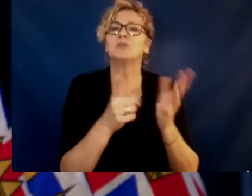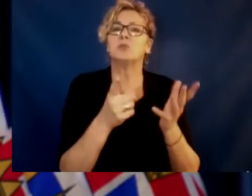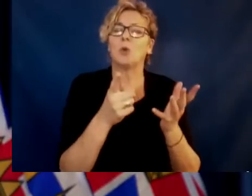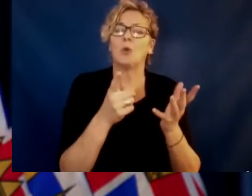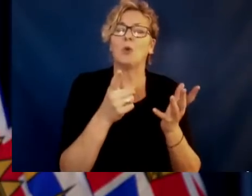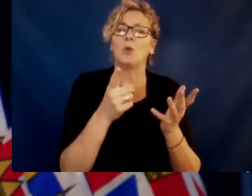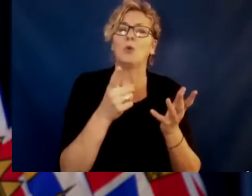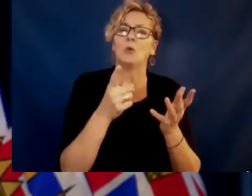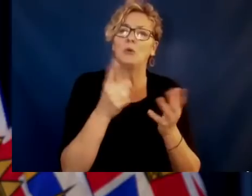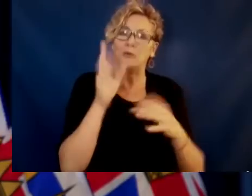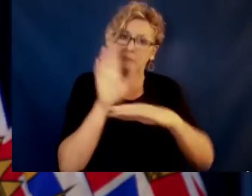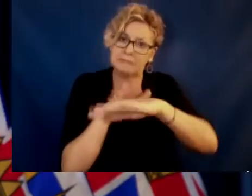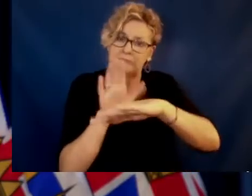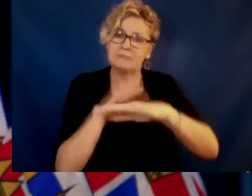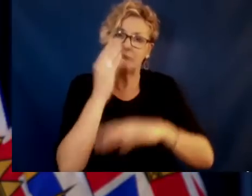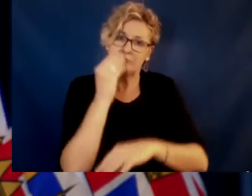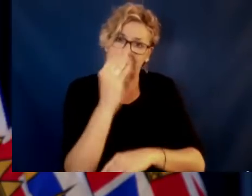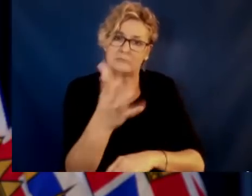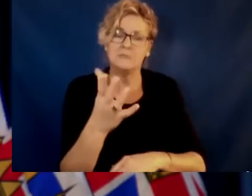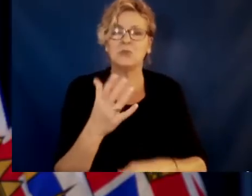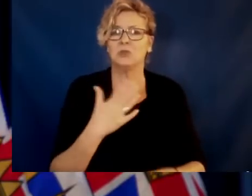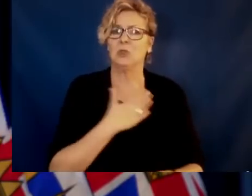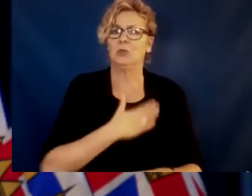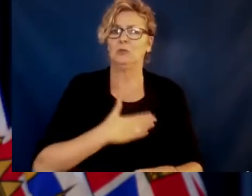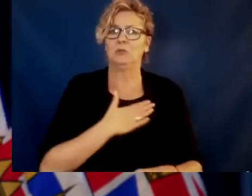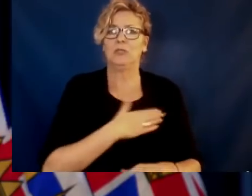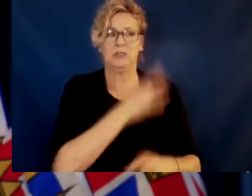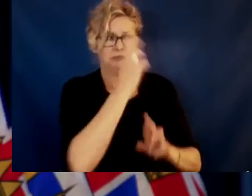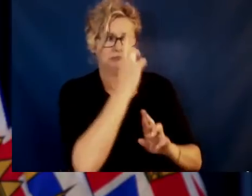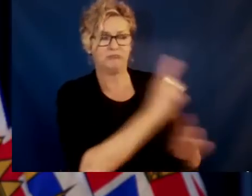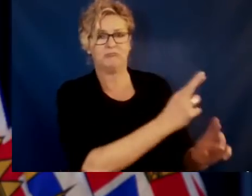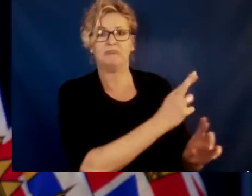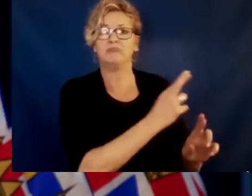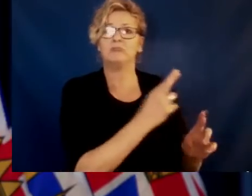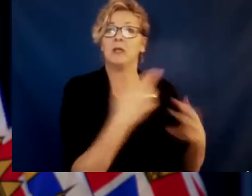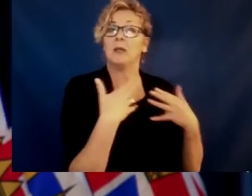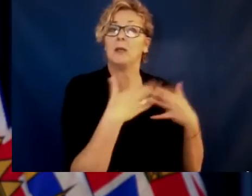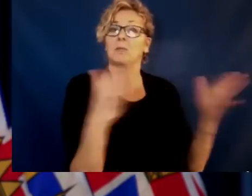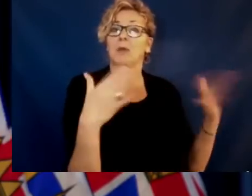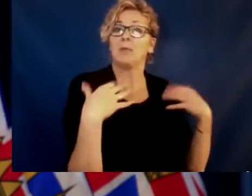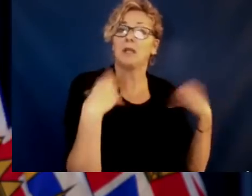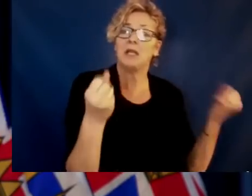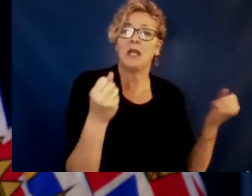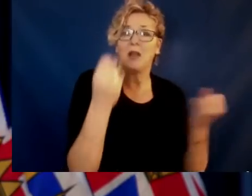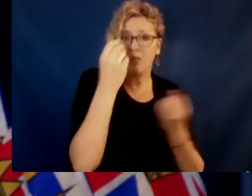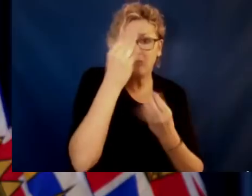you've been with will ensure that we can make sure that one case doesn't turn into a hundred.